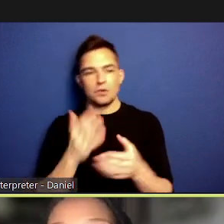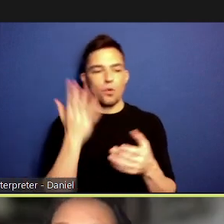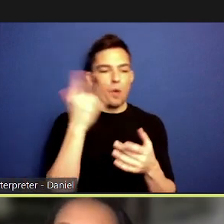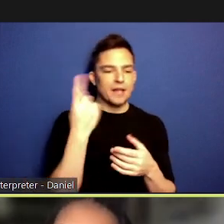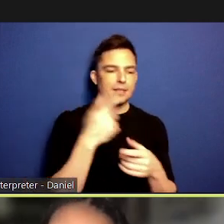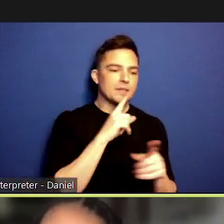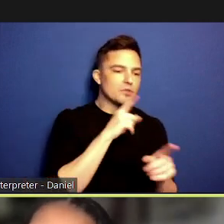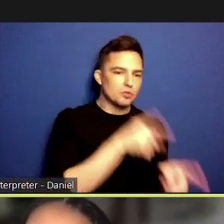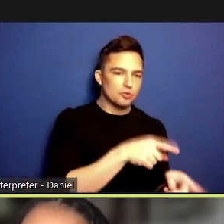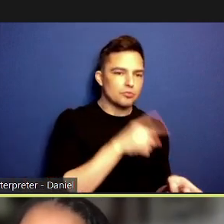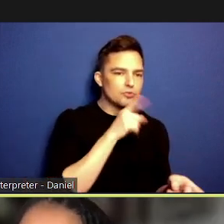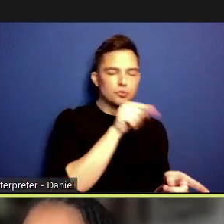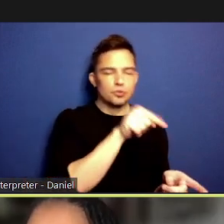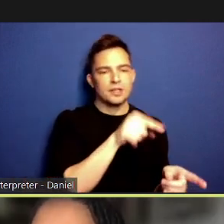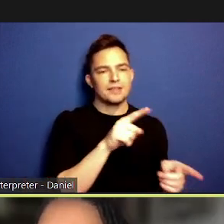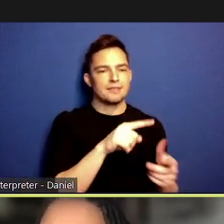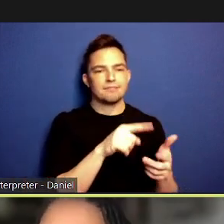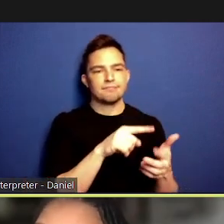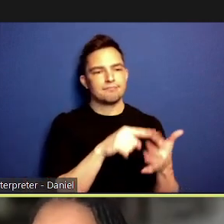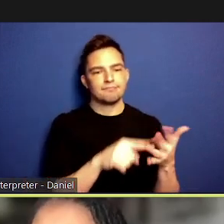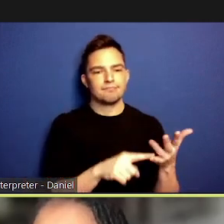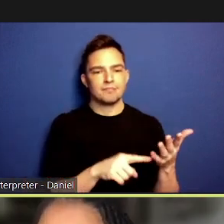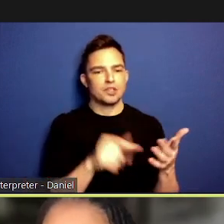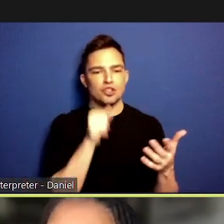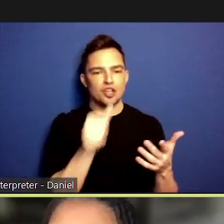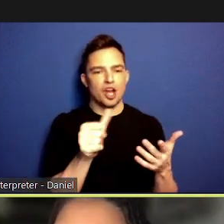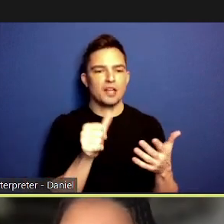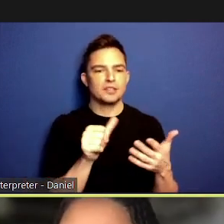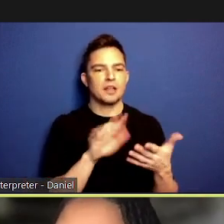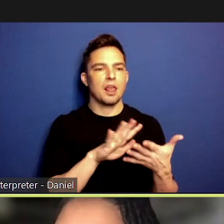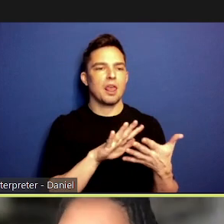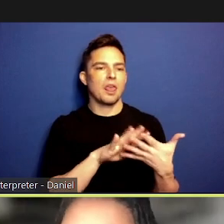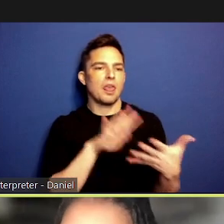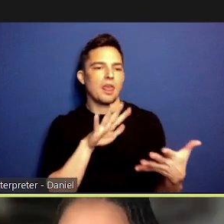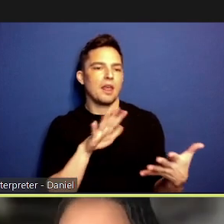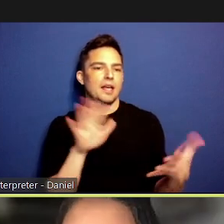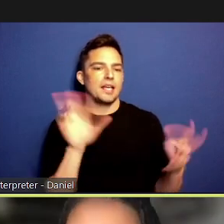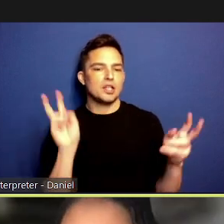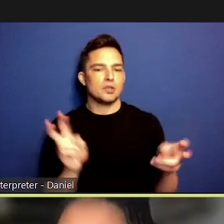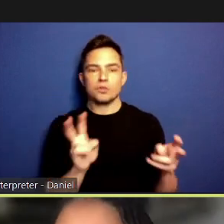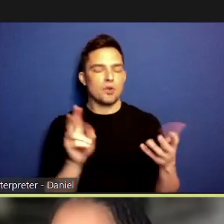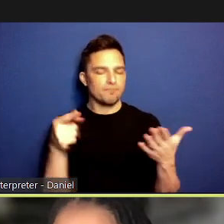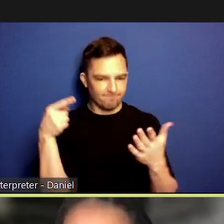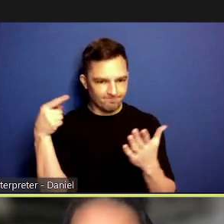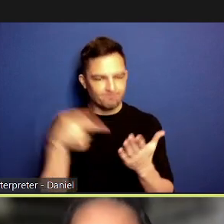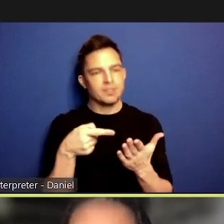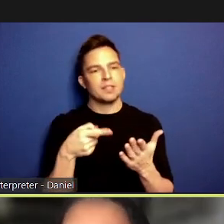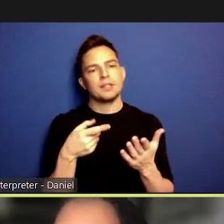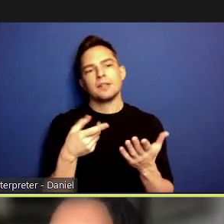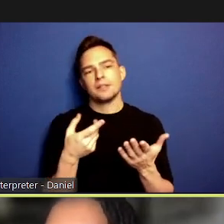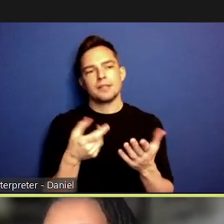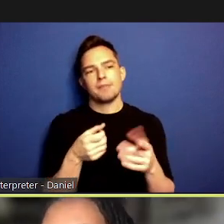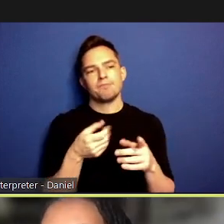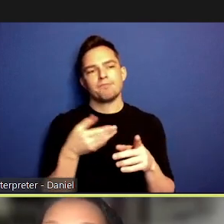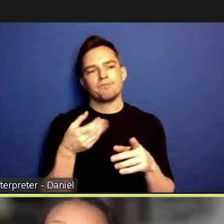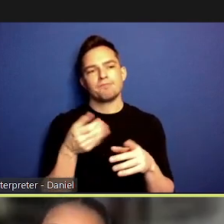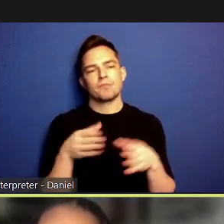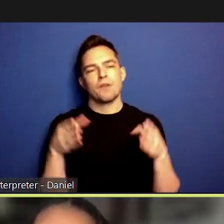not benign issues. Instead, these concerns tap the fundamental questions of. What versions